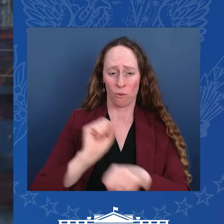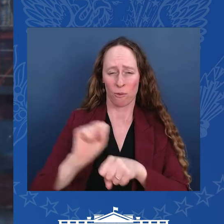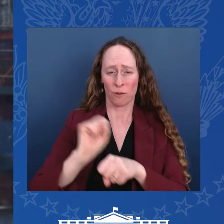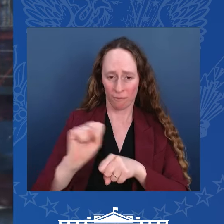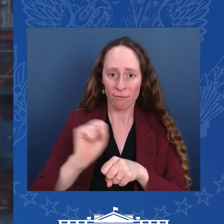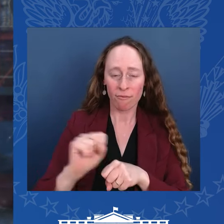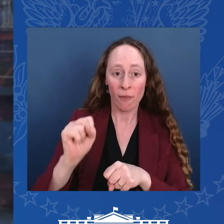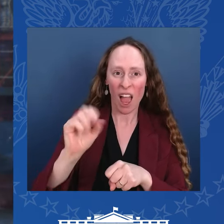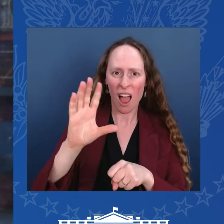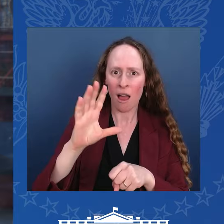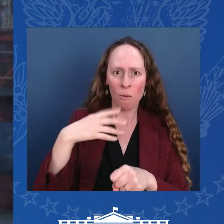You deserve it, man.